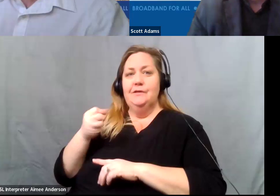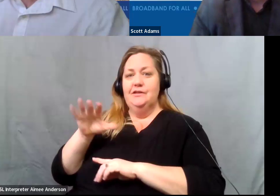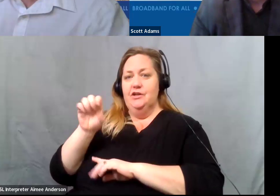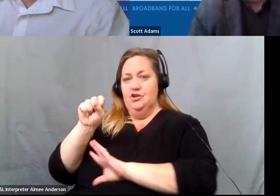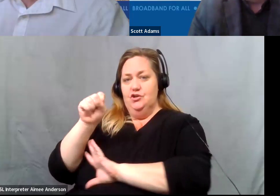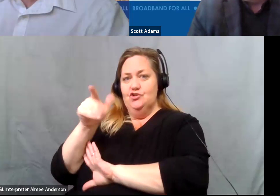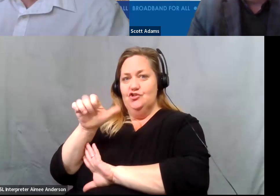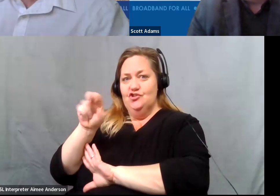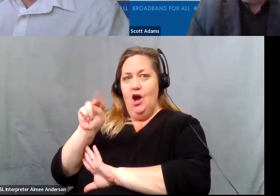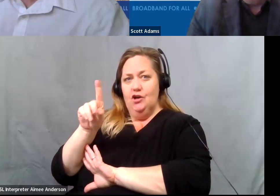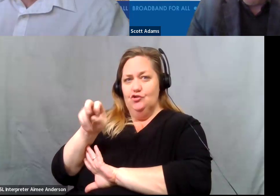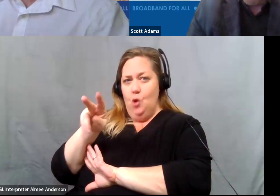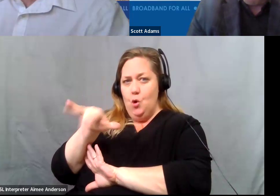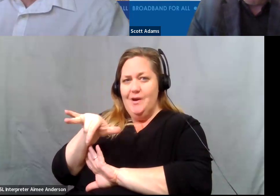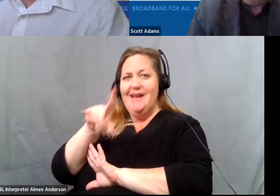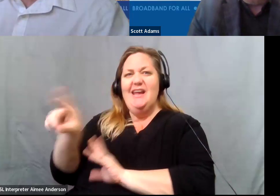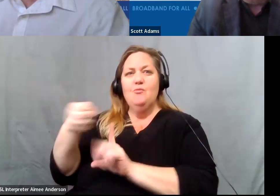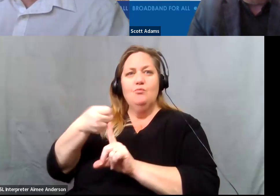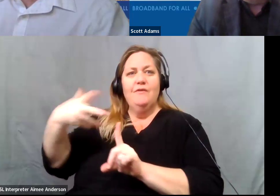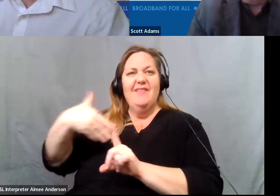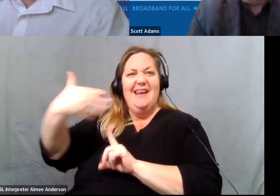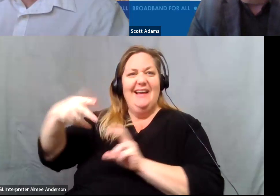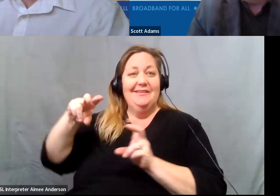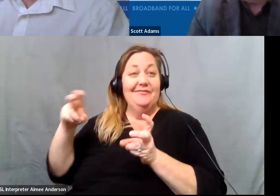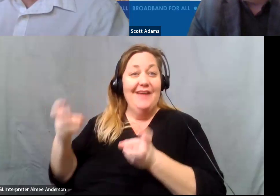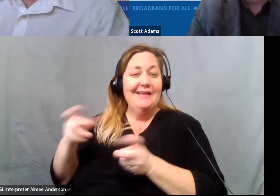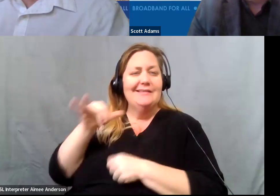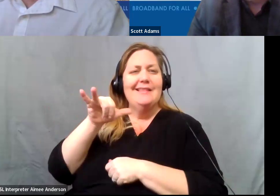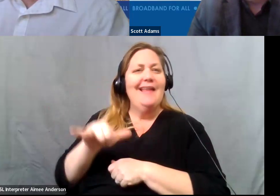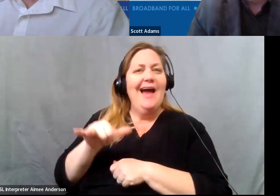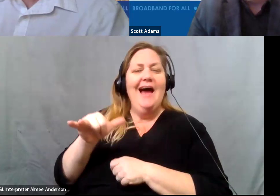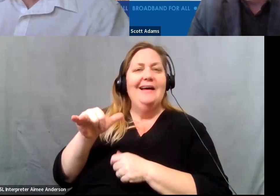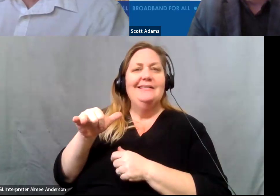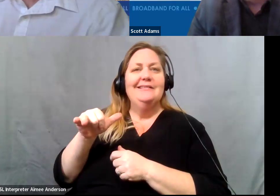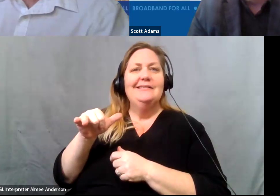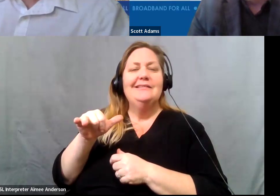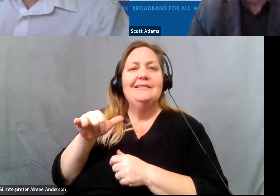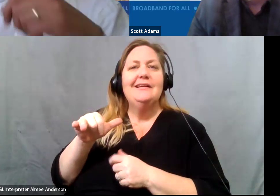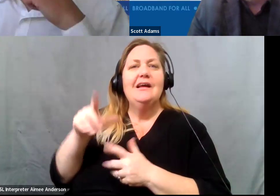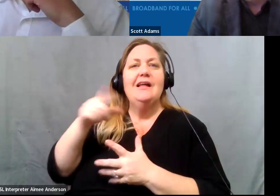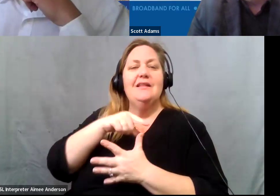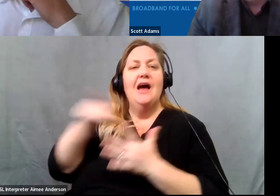goes over the next phase, which is the, you know, kind of talk through the guidelines of